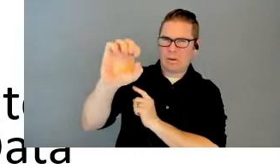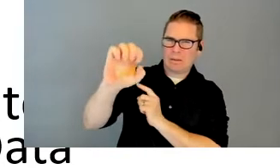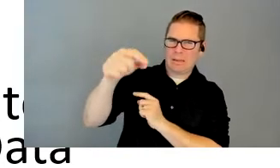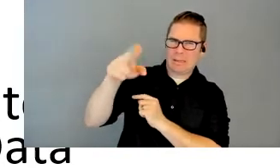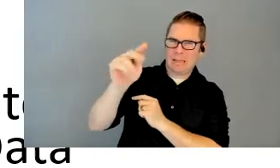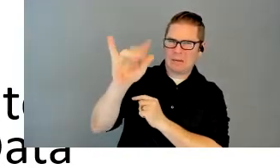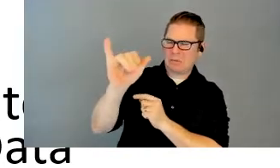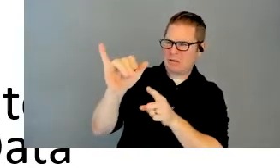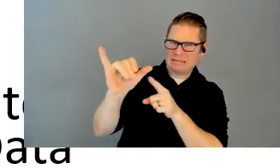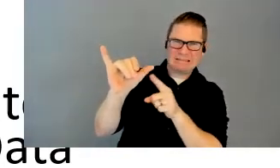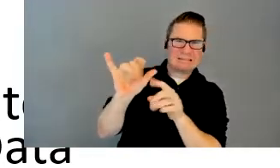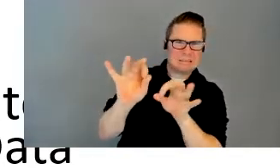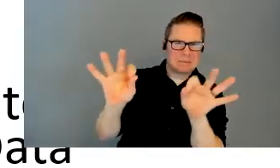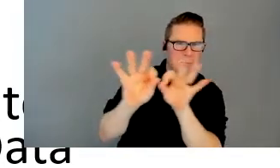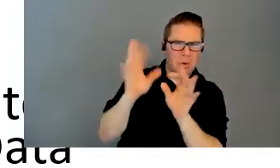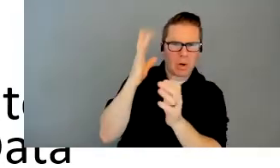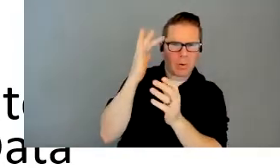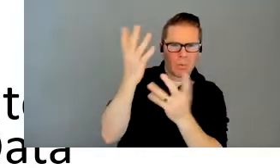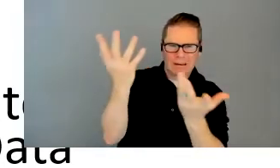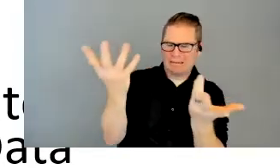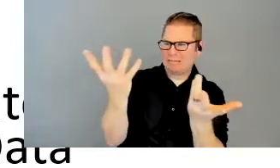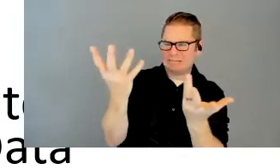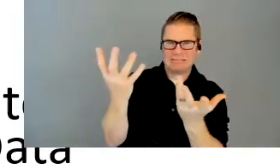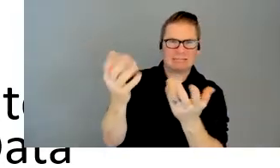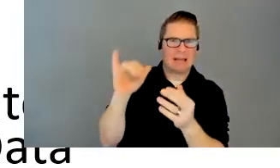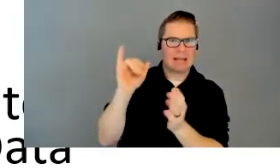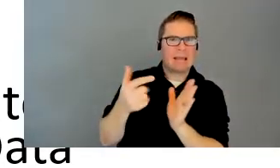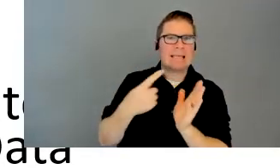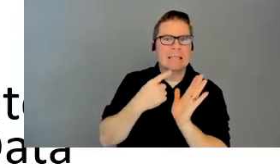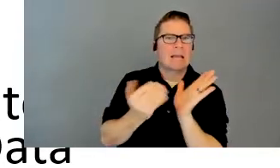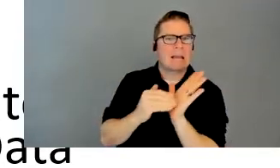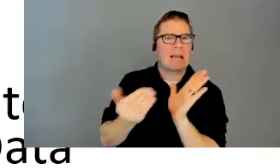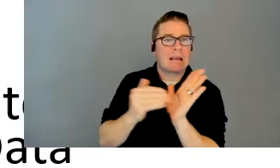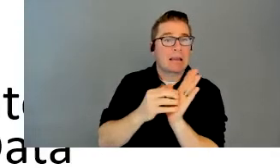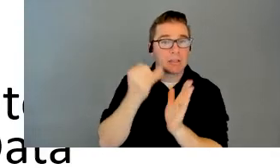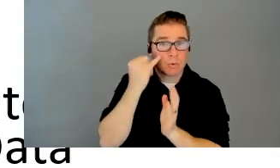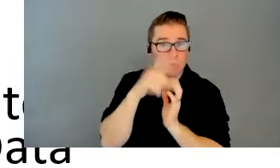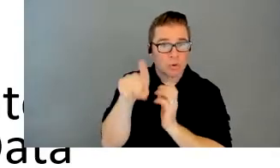And if you have gone through REM rule and I know Mary Ann will comment on this